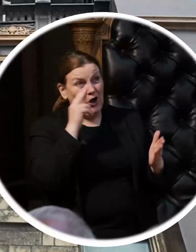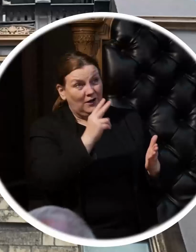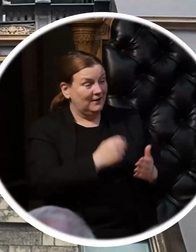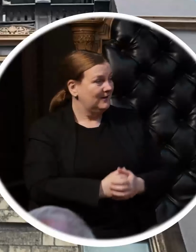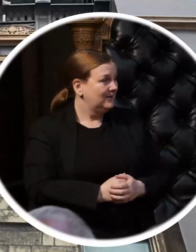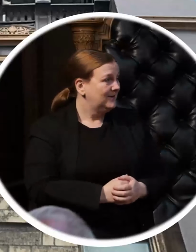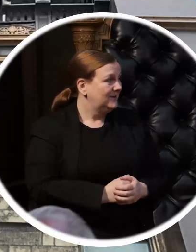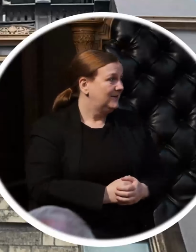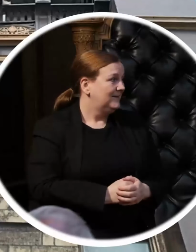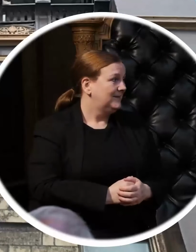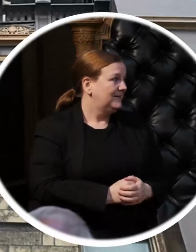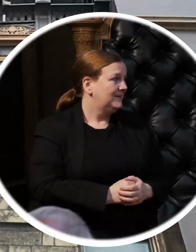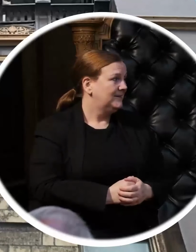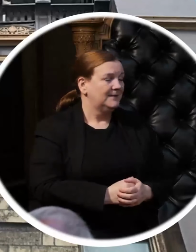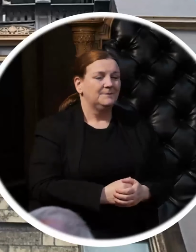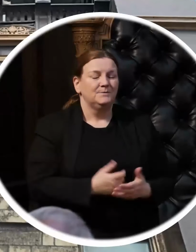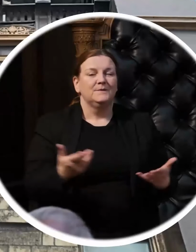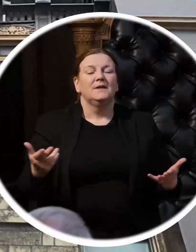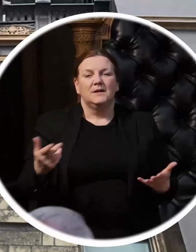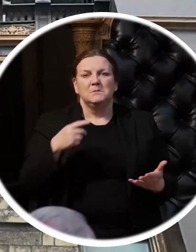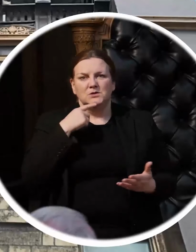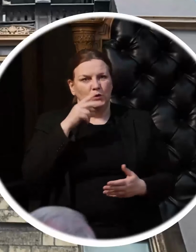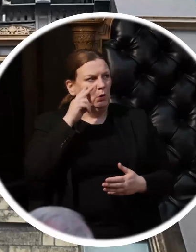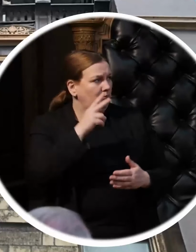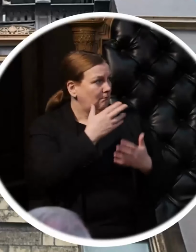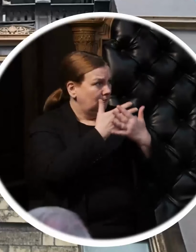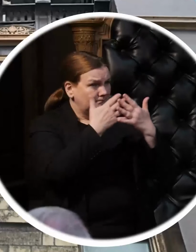But really, when you look at the sheer amount of